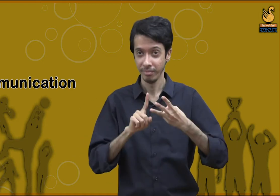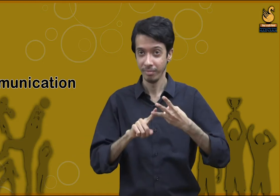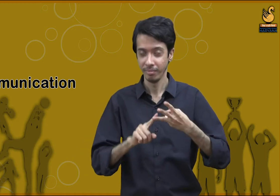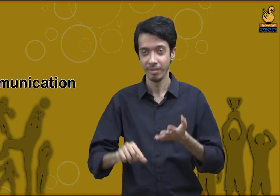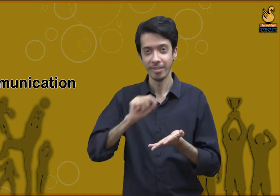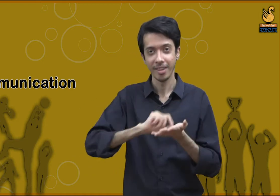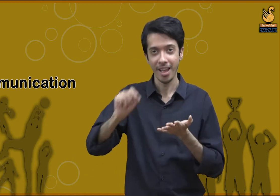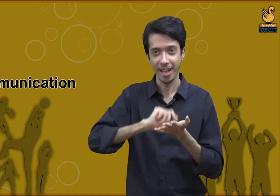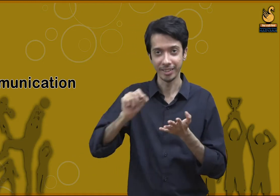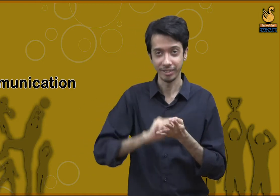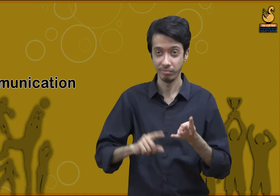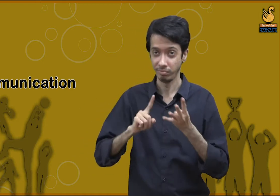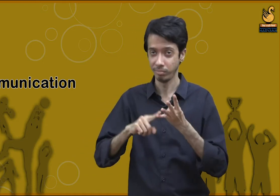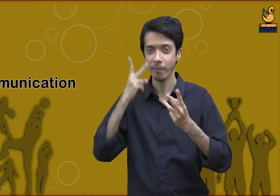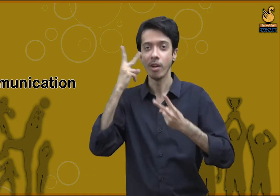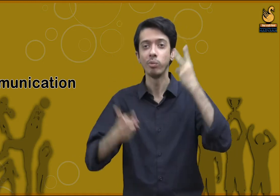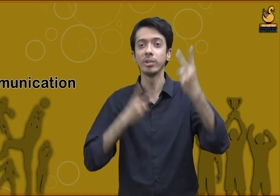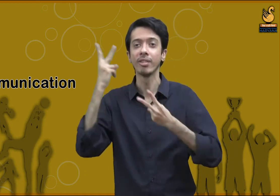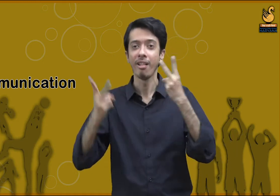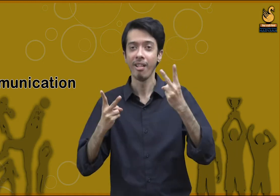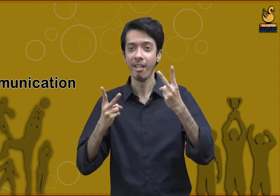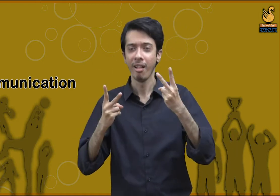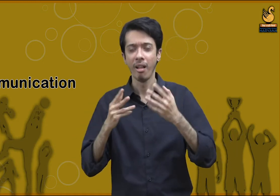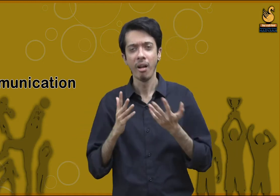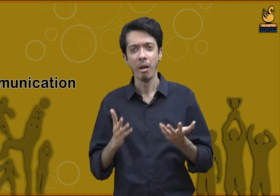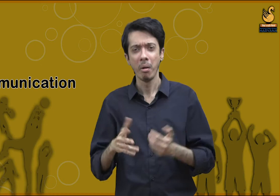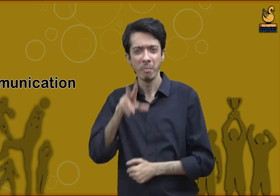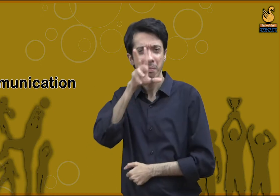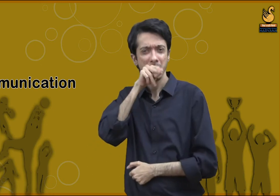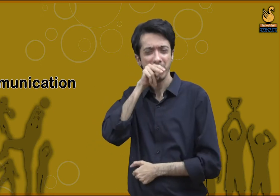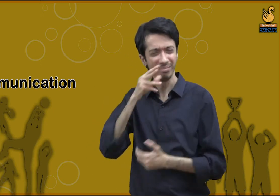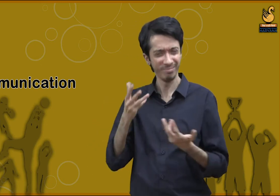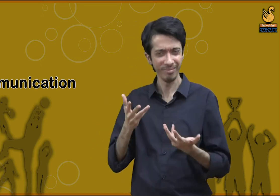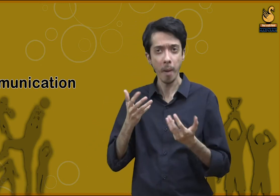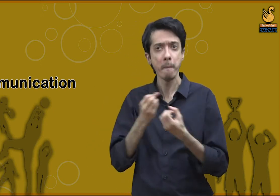that is speaking or signing. Second is written communication and third is visual communication.